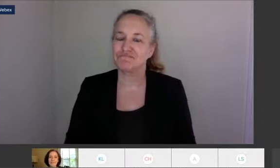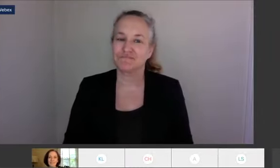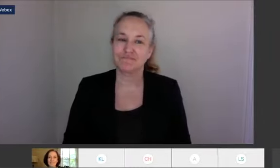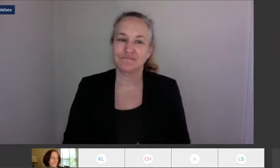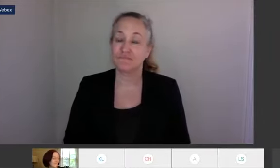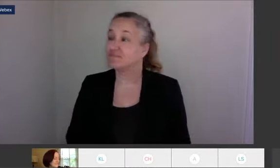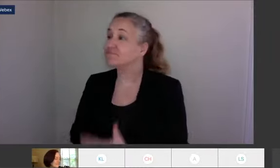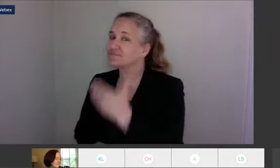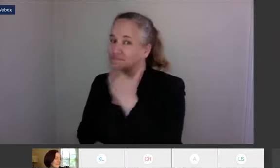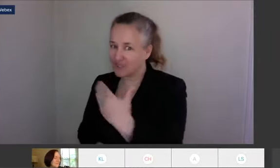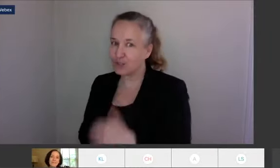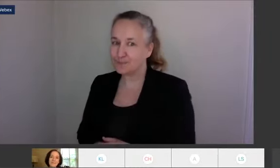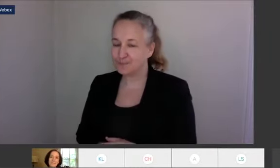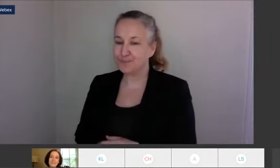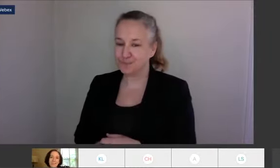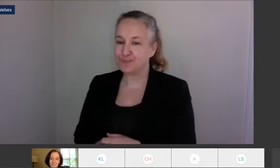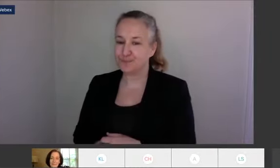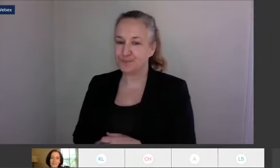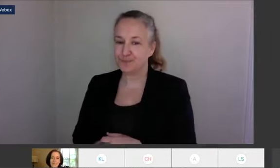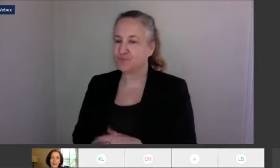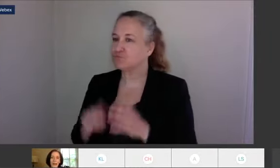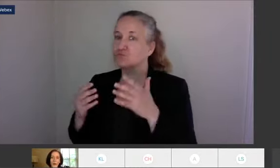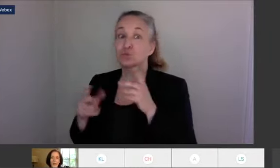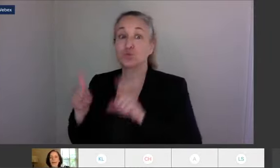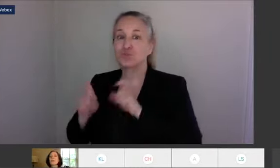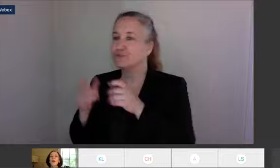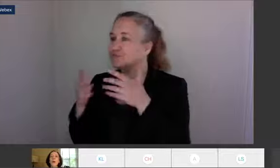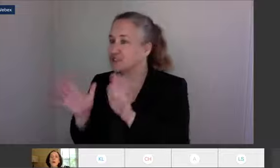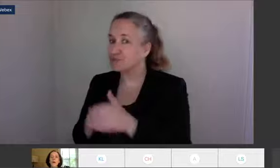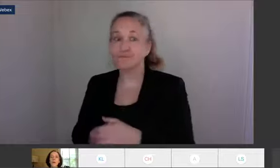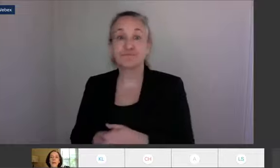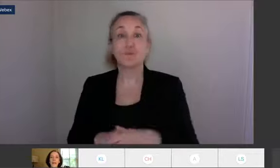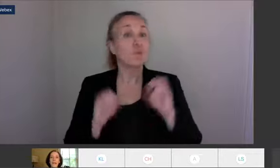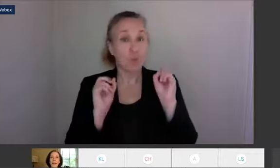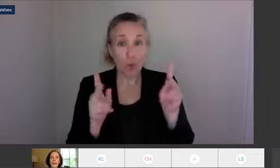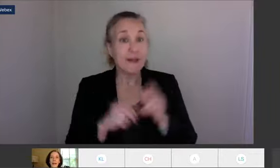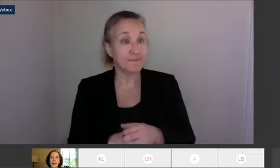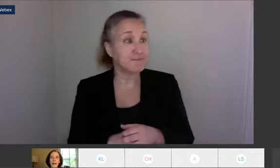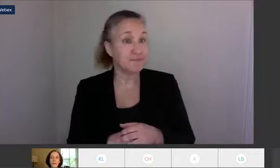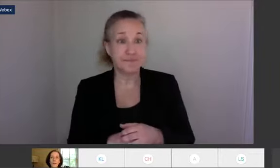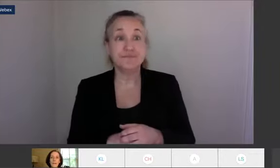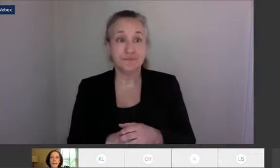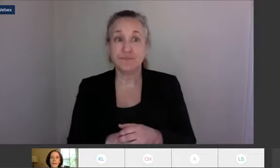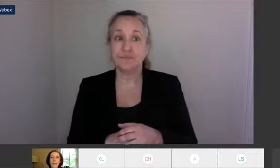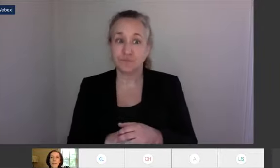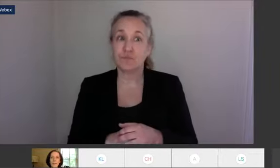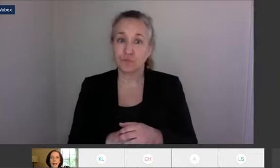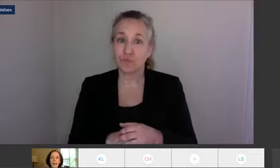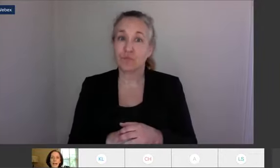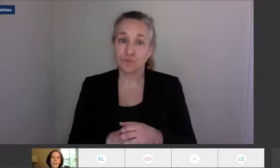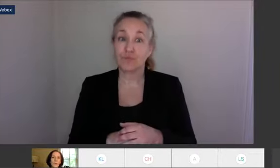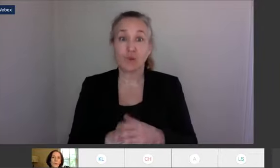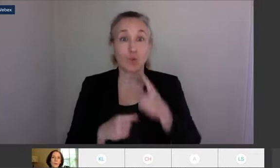there's no more questions okay well with that then I will say goodbye and we will